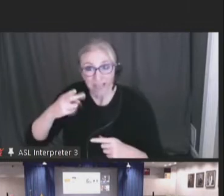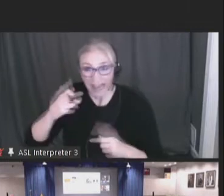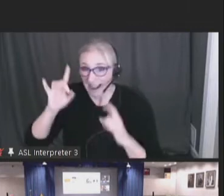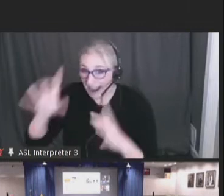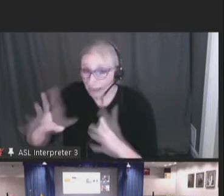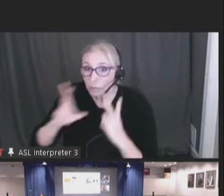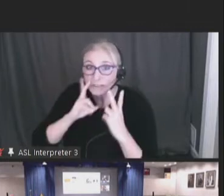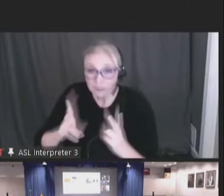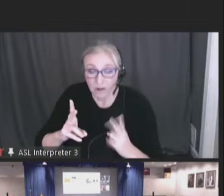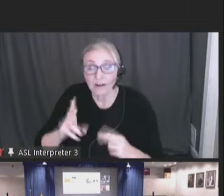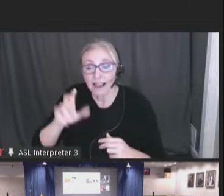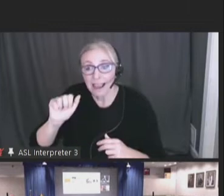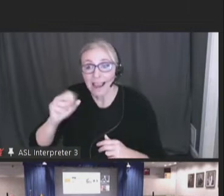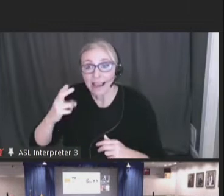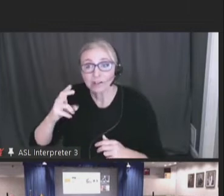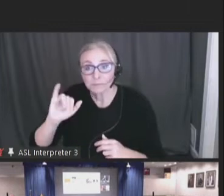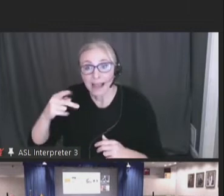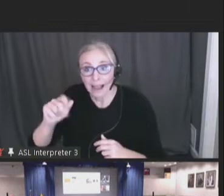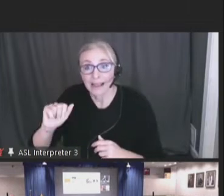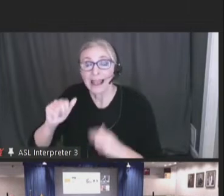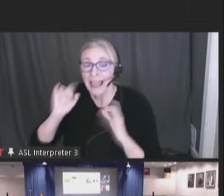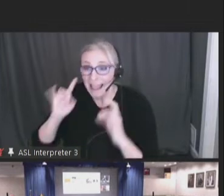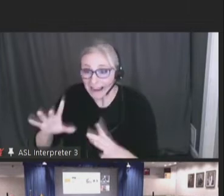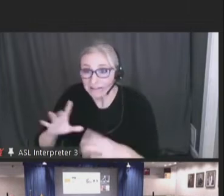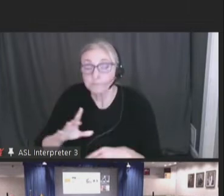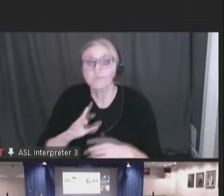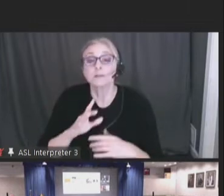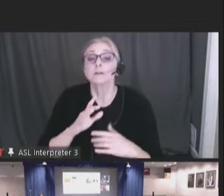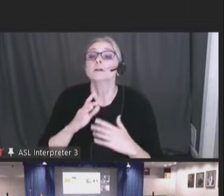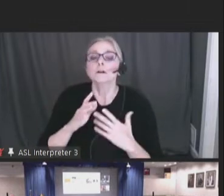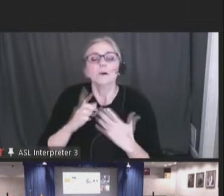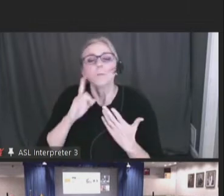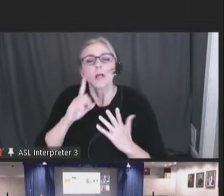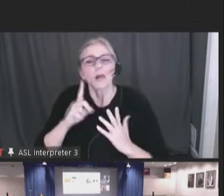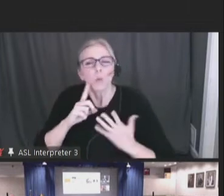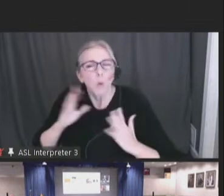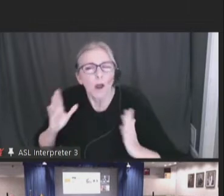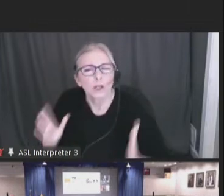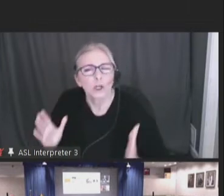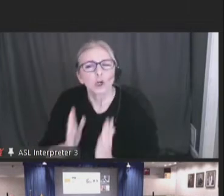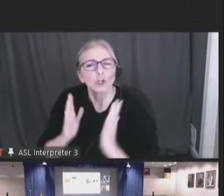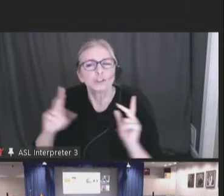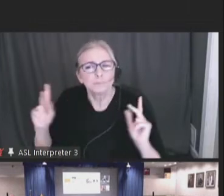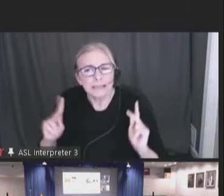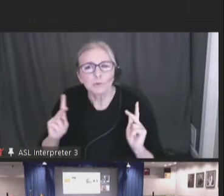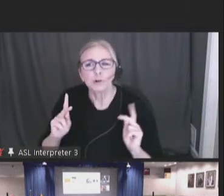We also were addressing the social drivers of wellbeing. Or some refer to them as the